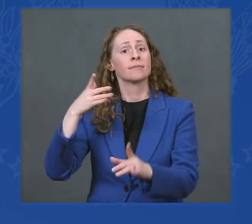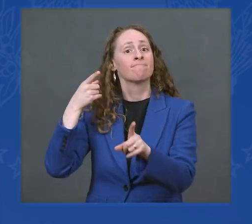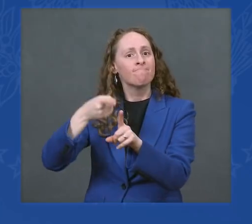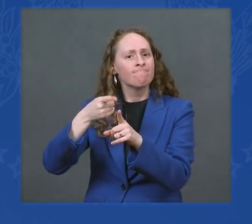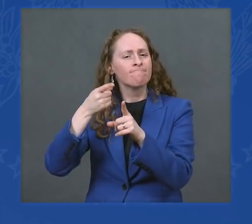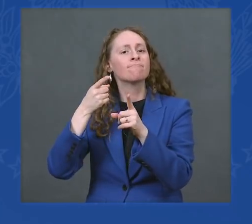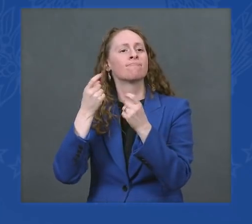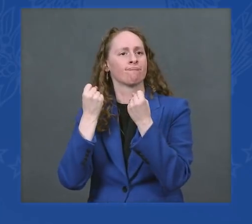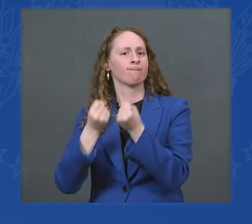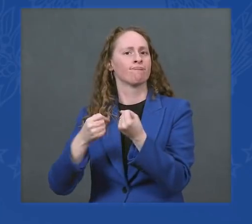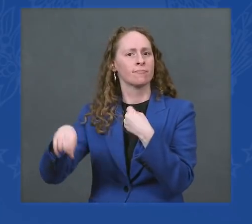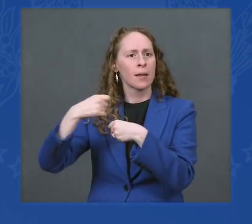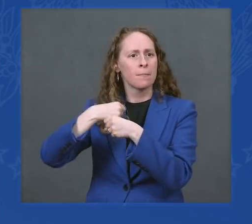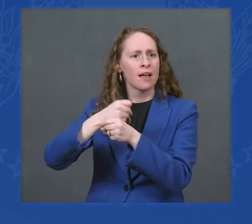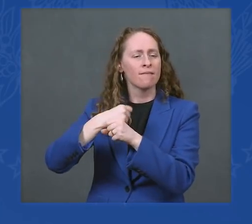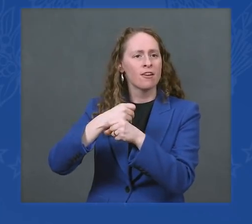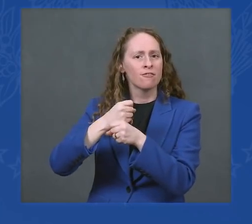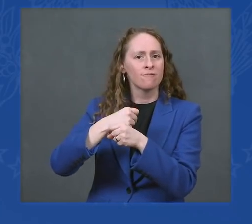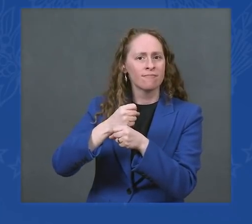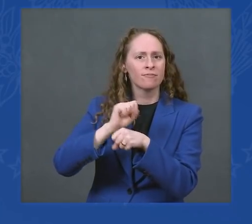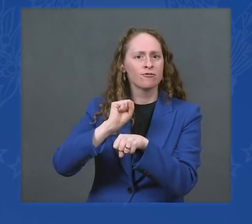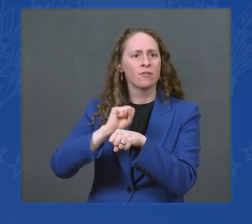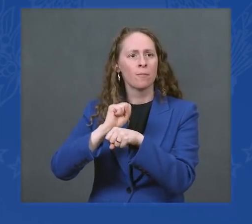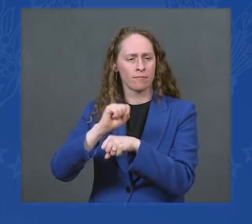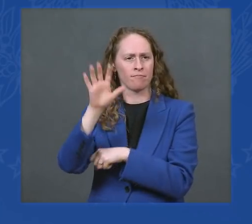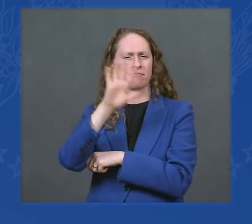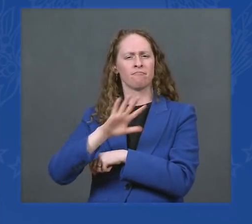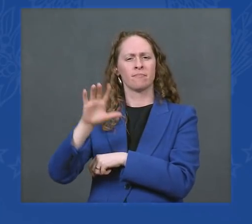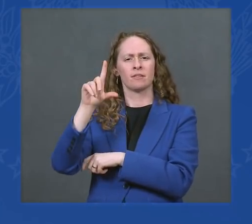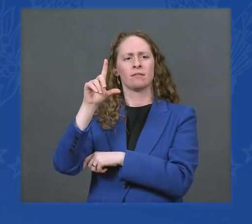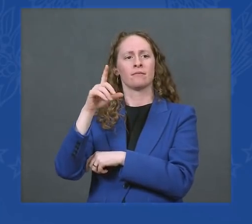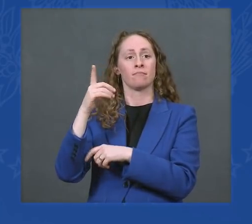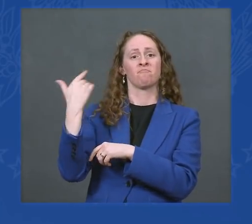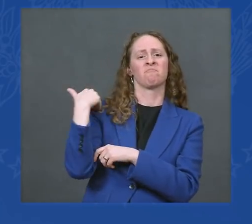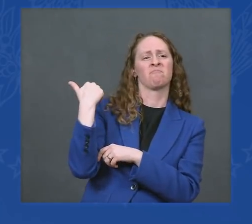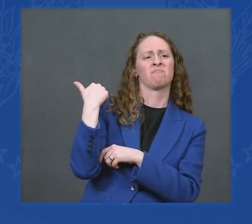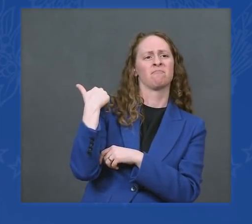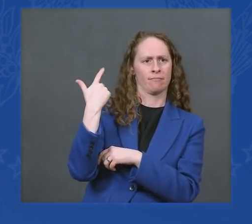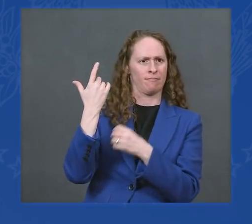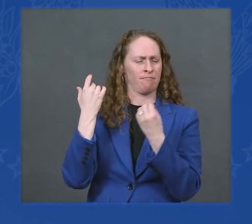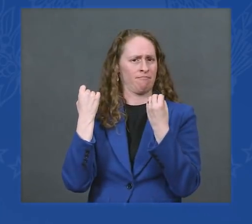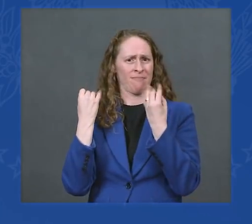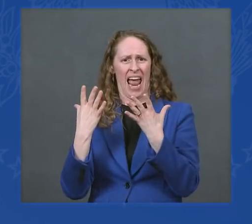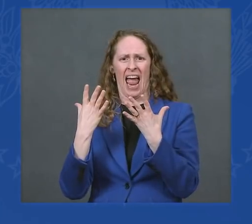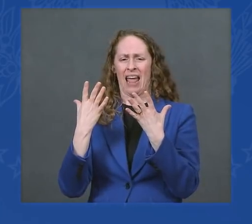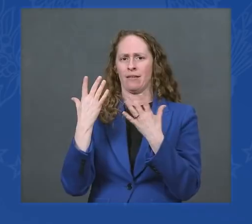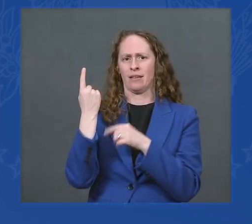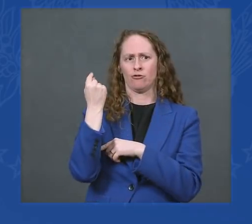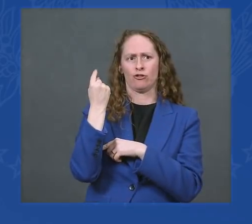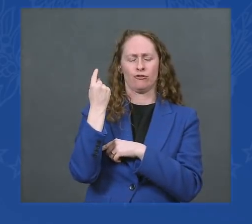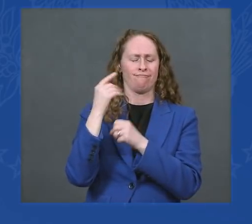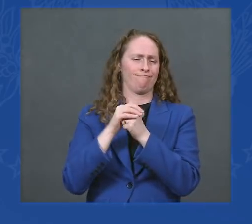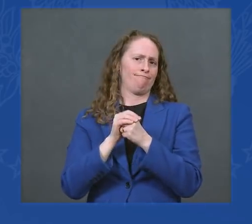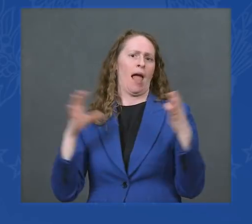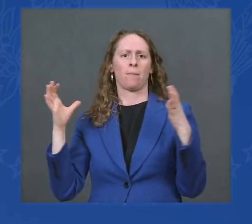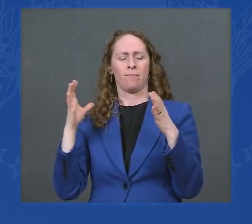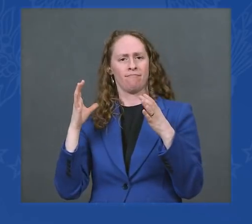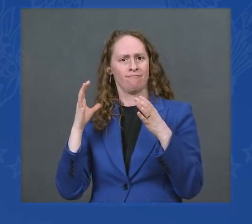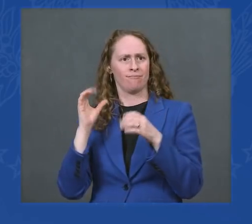manufacturing jobs in nearly 30 years. And let me give you one example. A few weeks ago, the CEO of Intel,